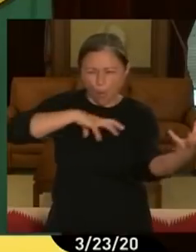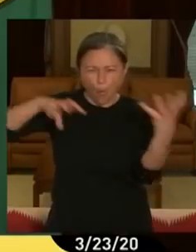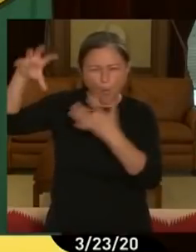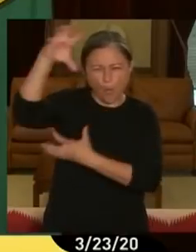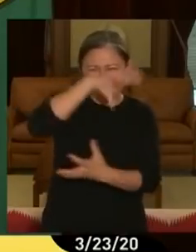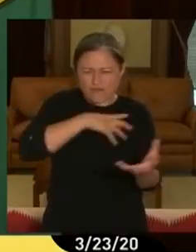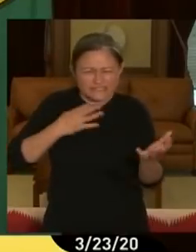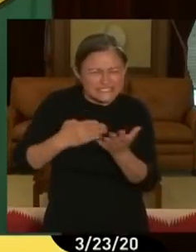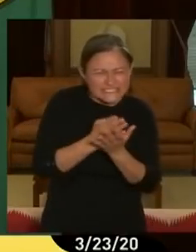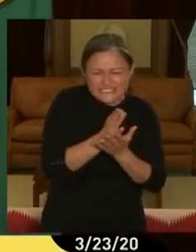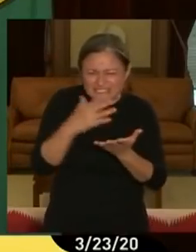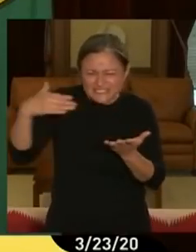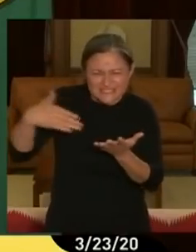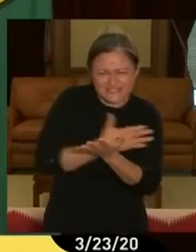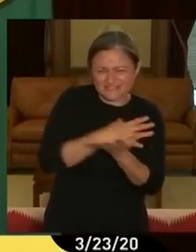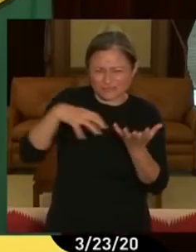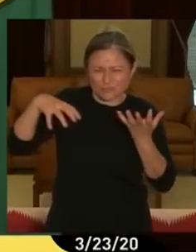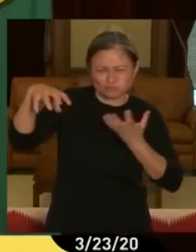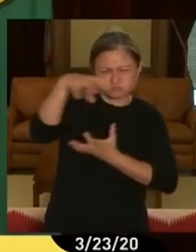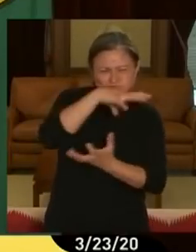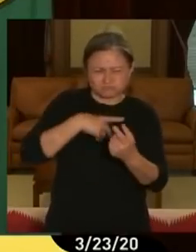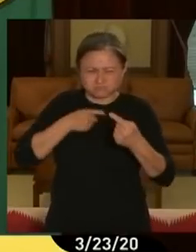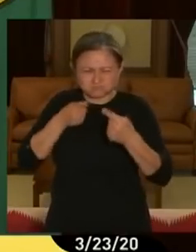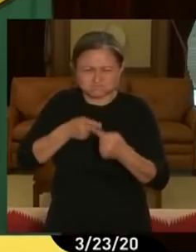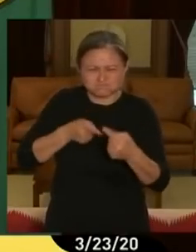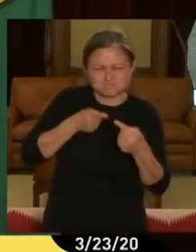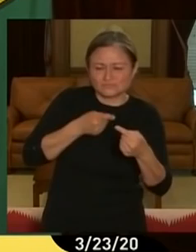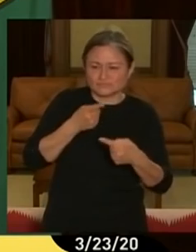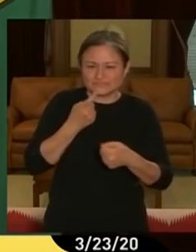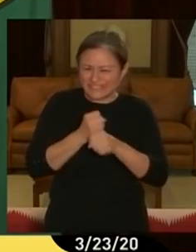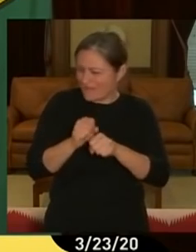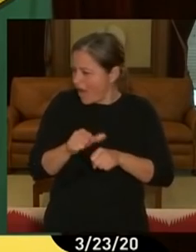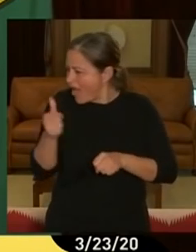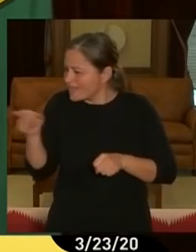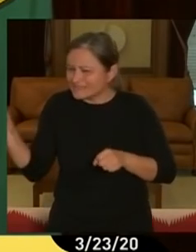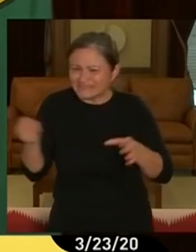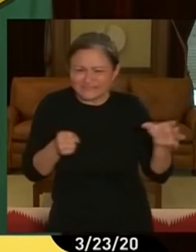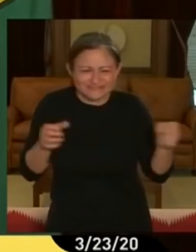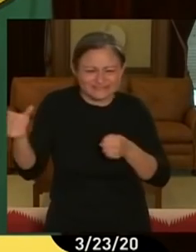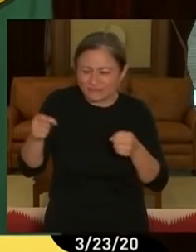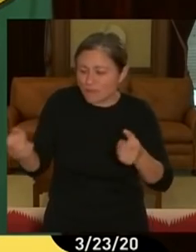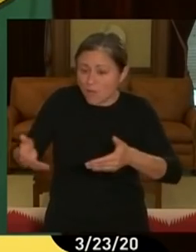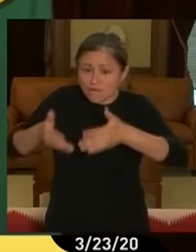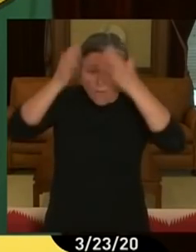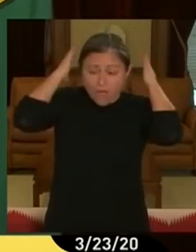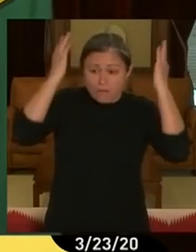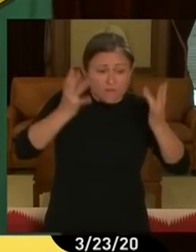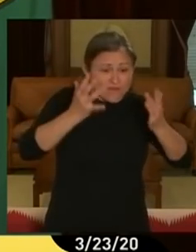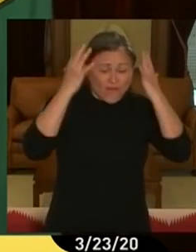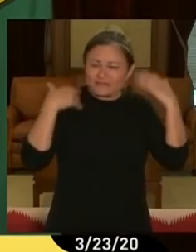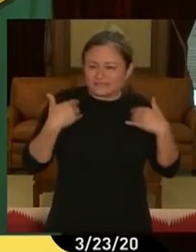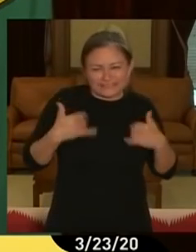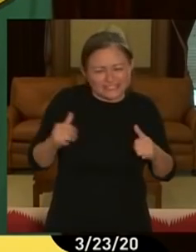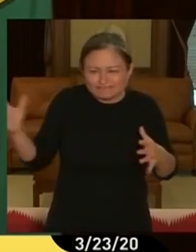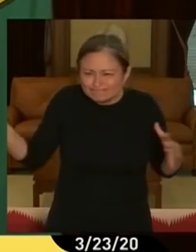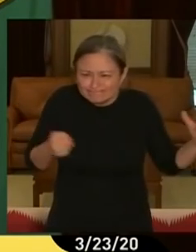PRESENT TIMES AND ALL TIMES, A FIGHTING THROUGH THE STORM WITH KNUCKLES TIGHT AND NOT GIVING